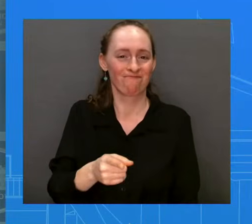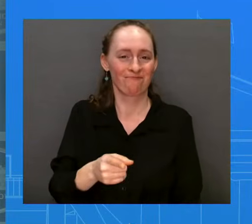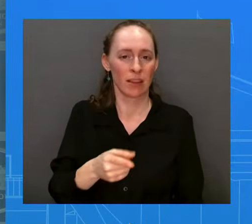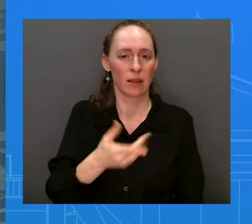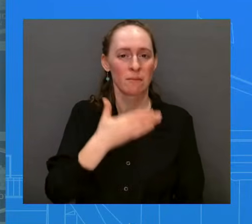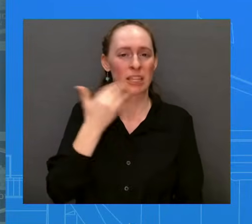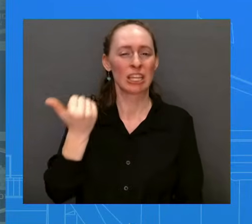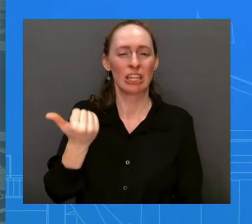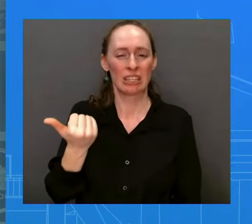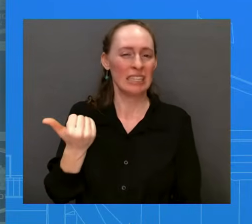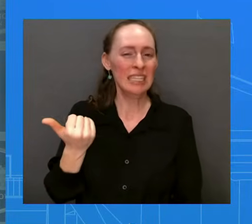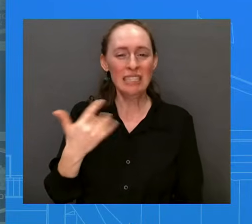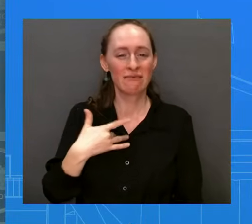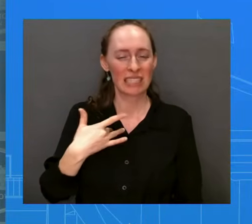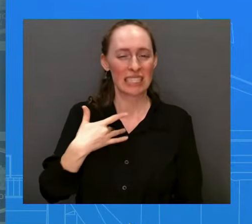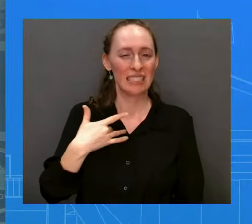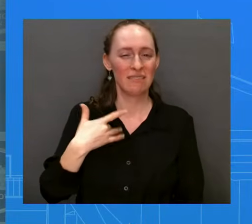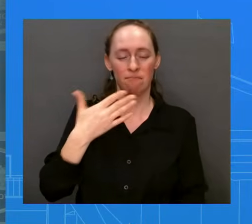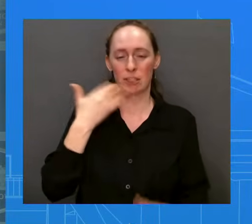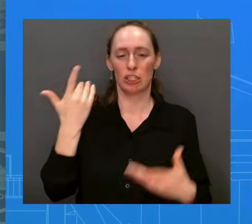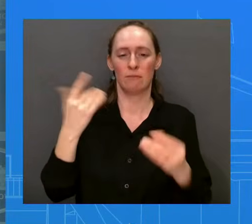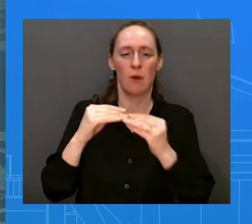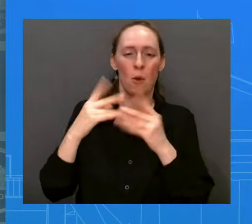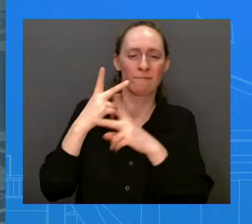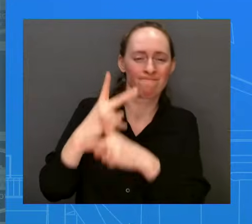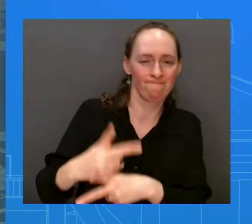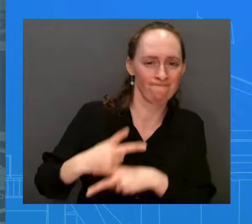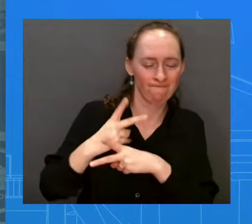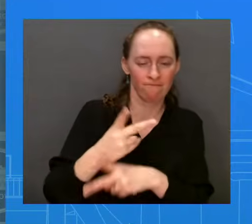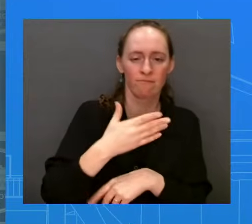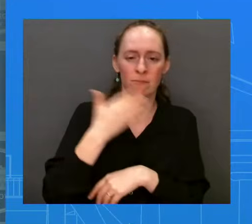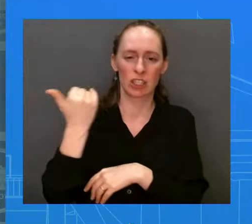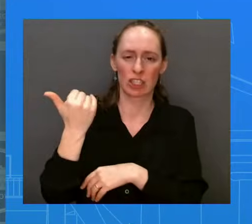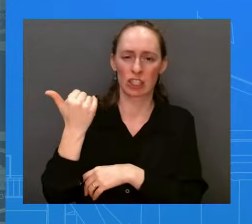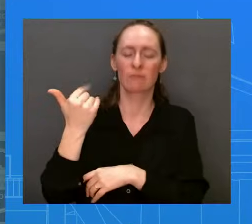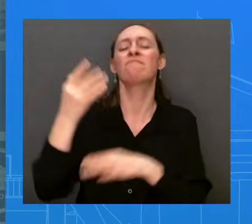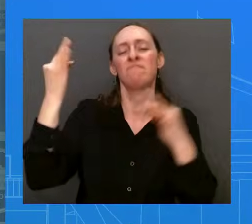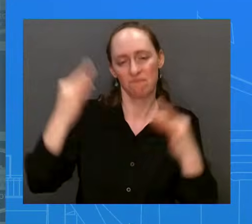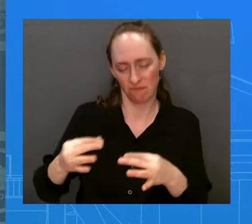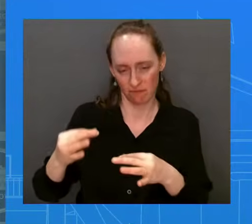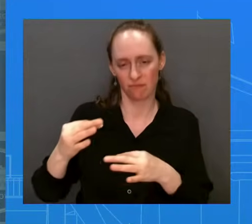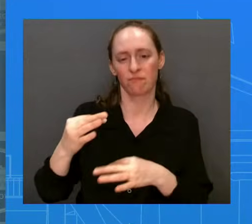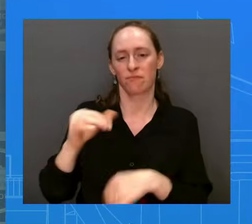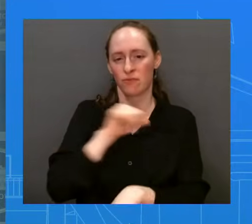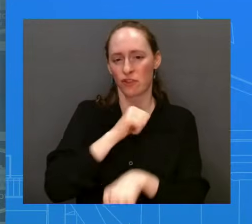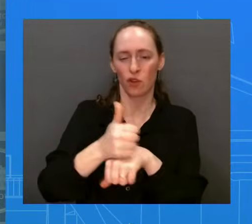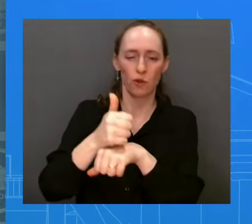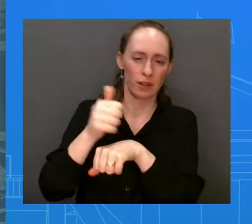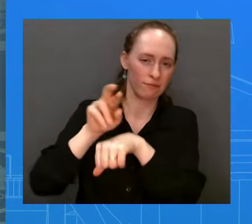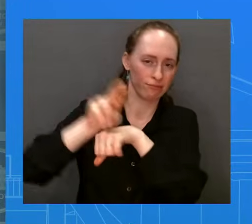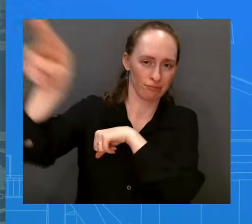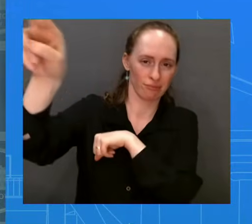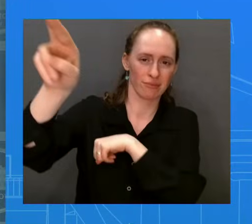the President directed that they get taken down. And I -- I get where you're going: Is this the standard going forward? And we're going to -- we're going to dive into this.